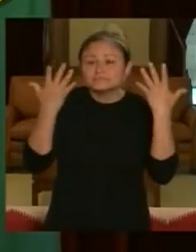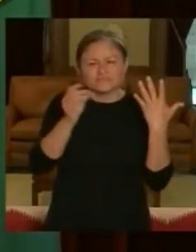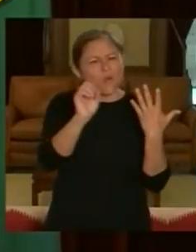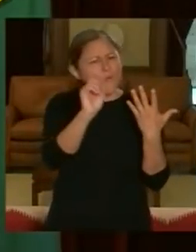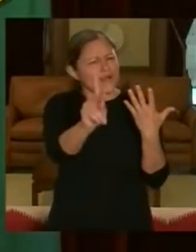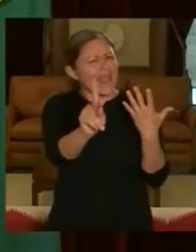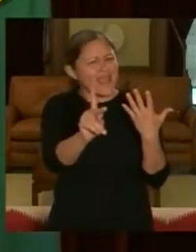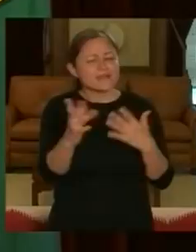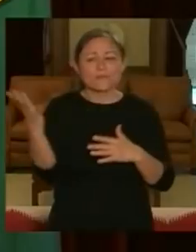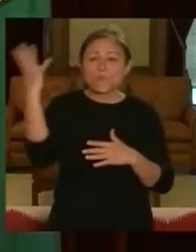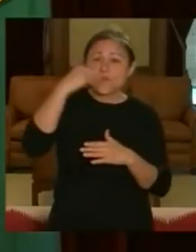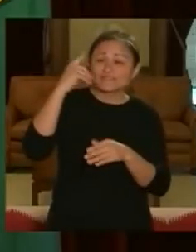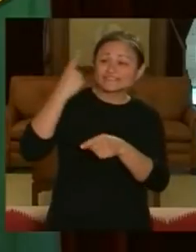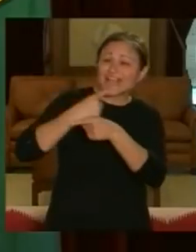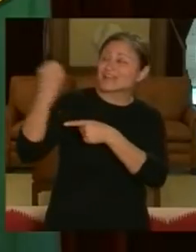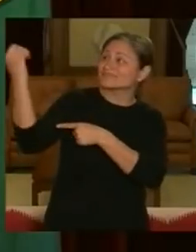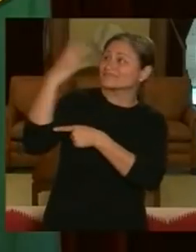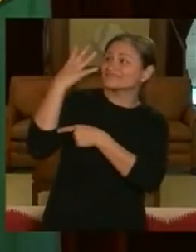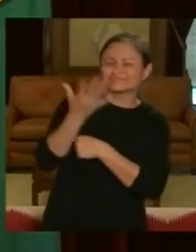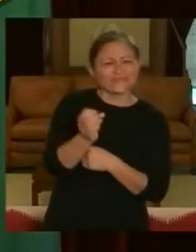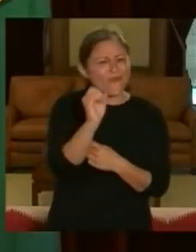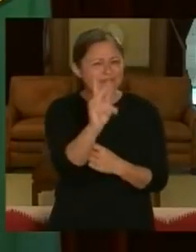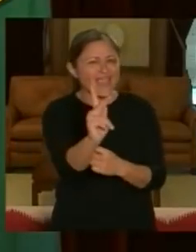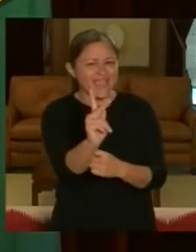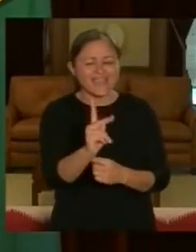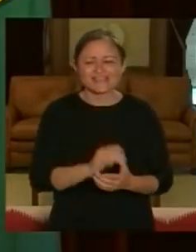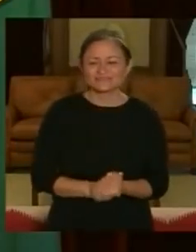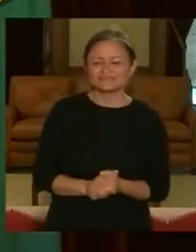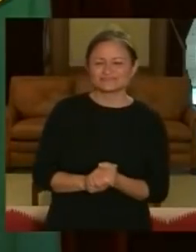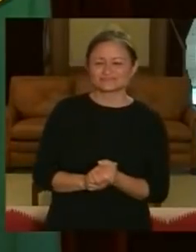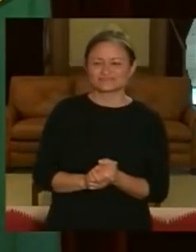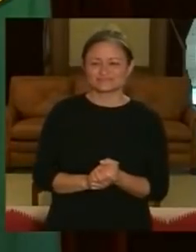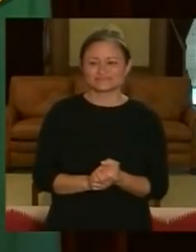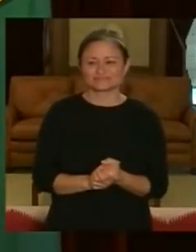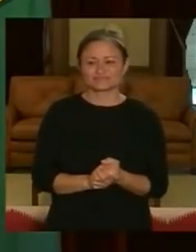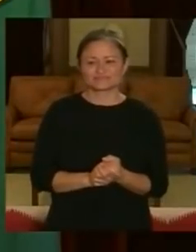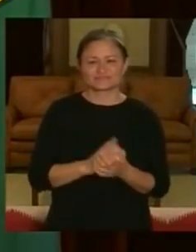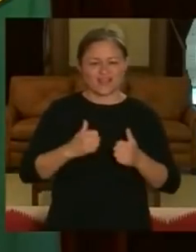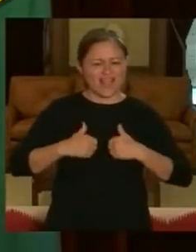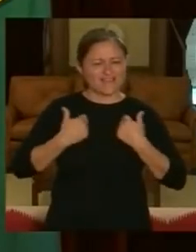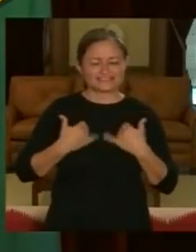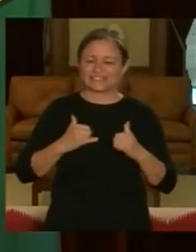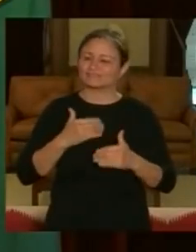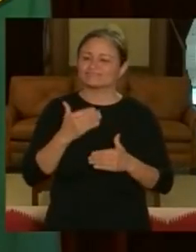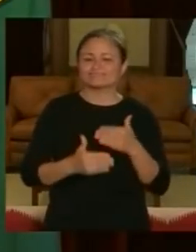GOING OUTSIDE TO ENJOY A WALK ON A SUNNY SPRING DAY.